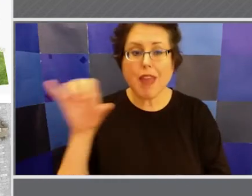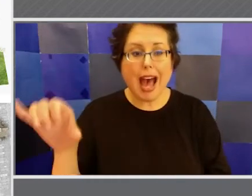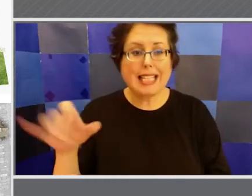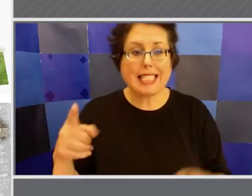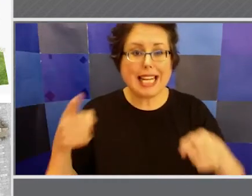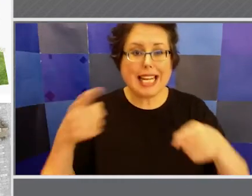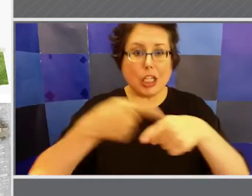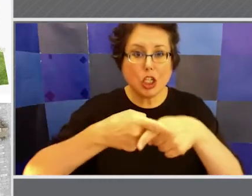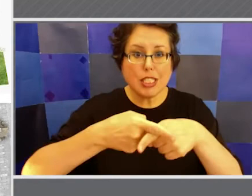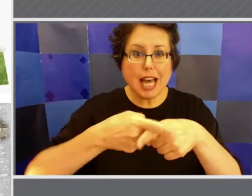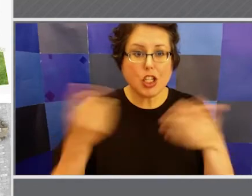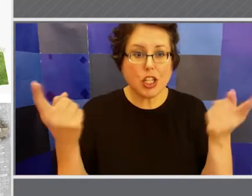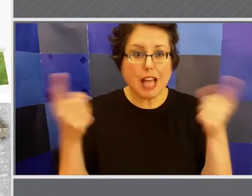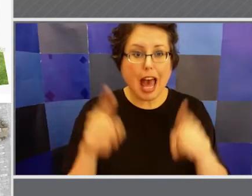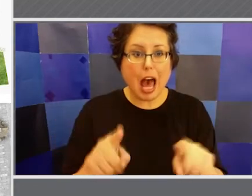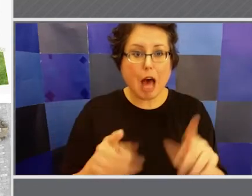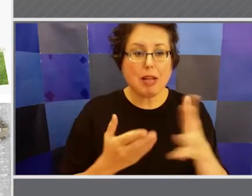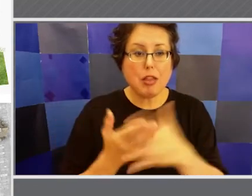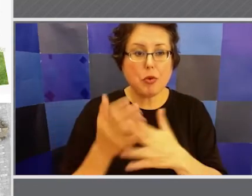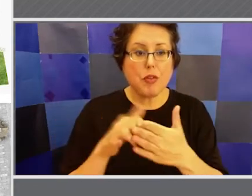That happened through the Eco innovation district.